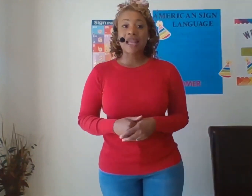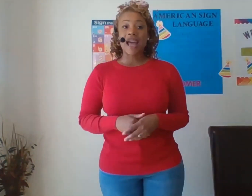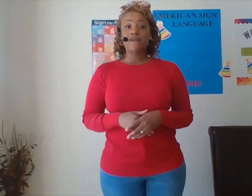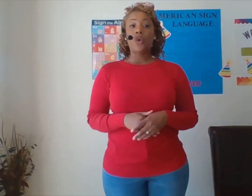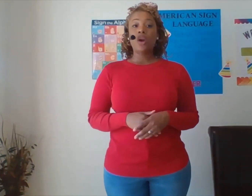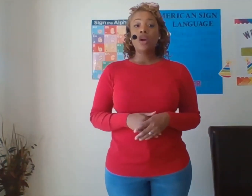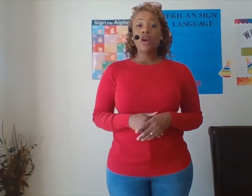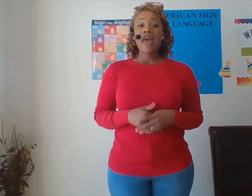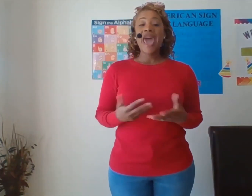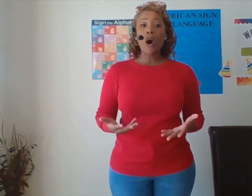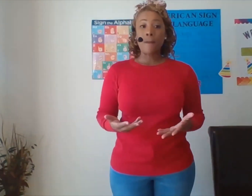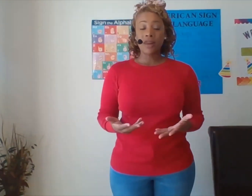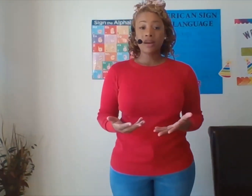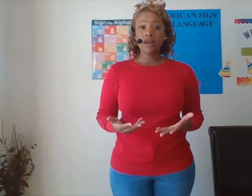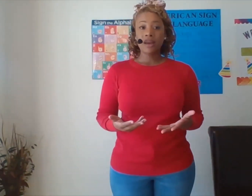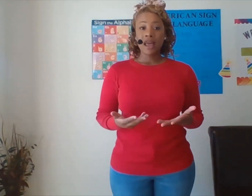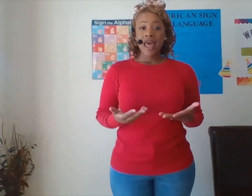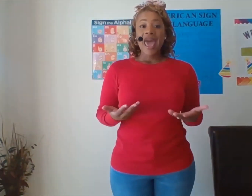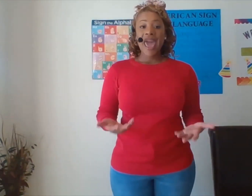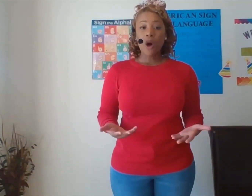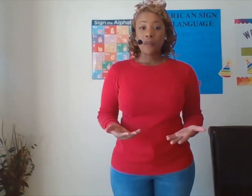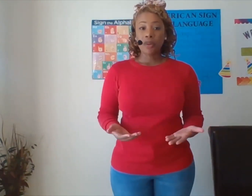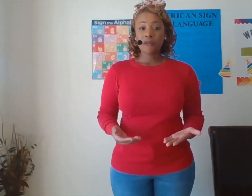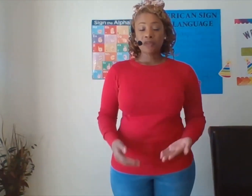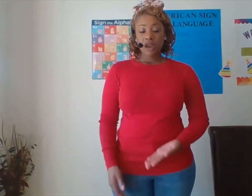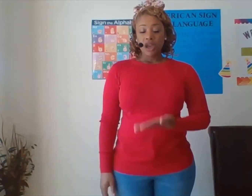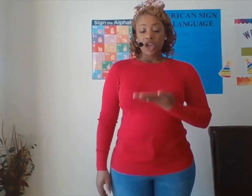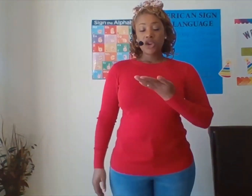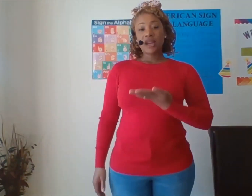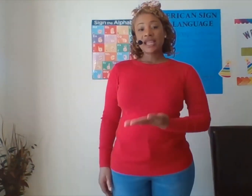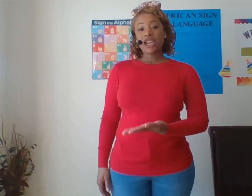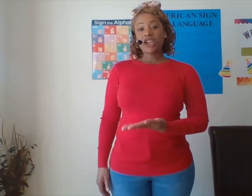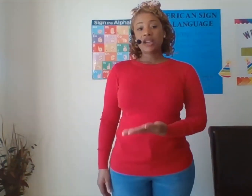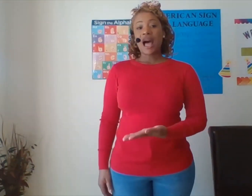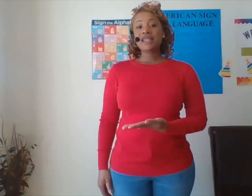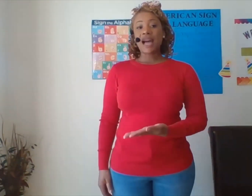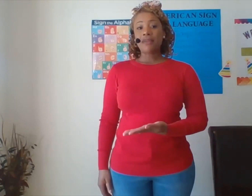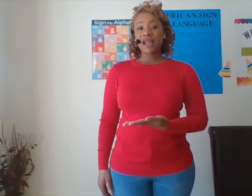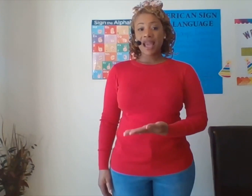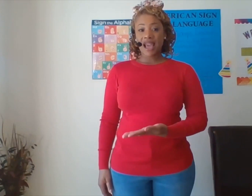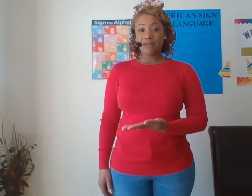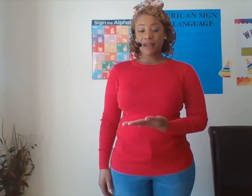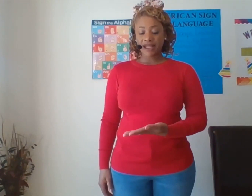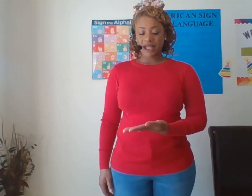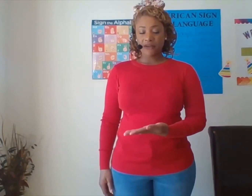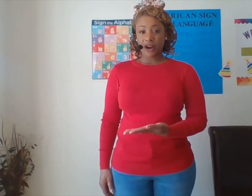sign for help help you're going to take your non-dominant hand place it in front